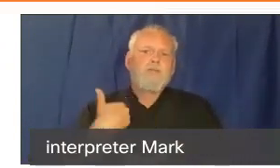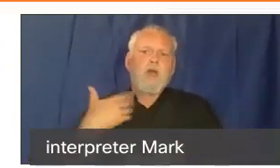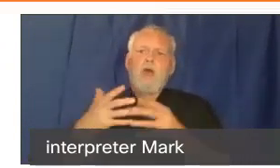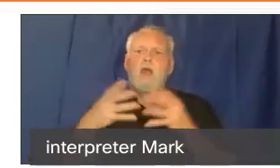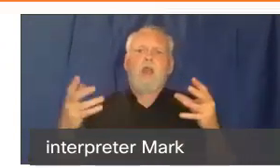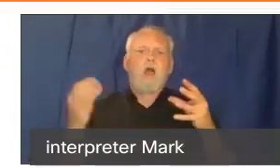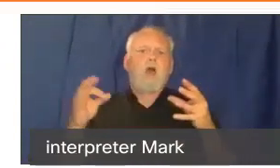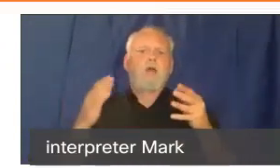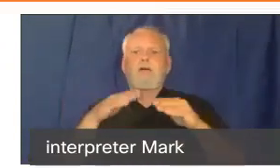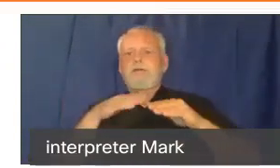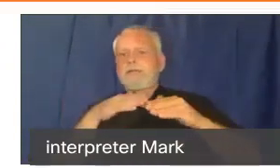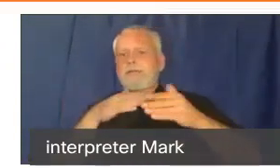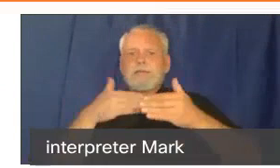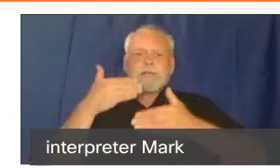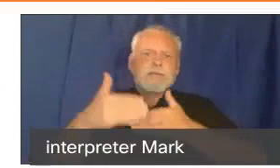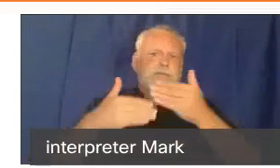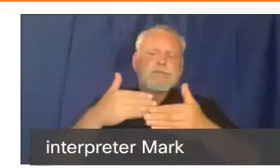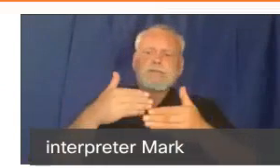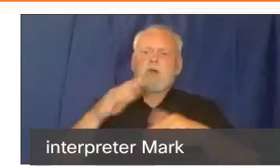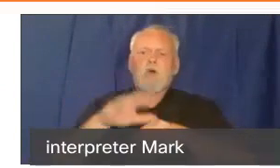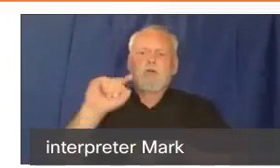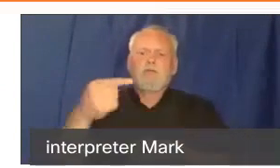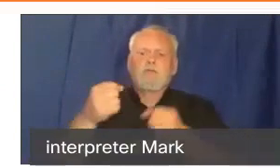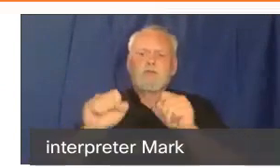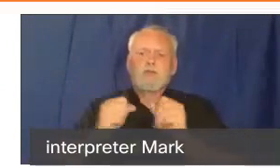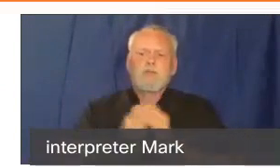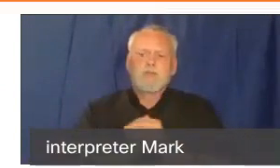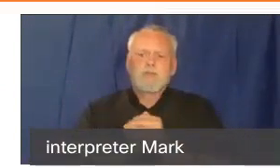Walkthroughs and things on on 1st street and so I understand the.